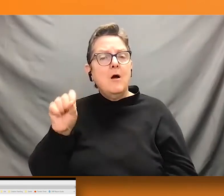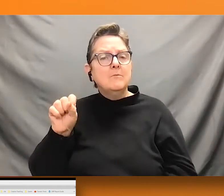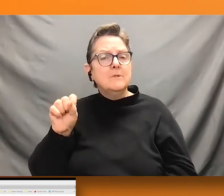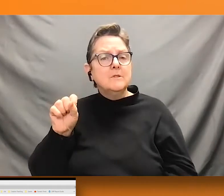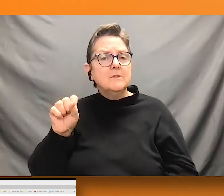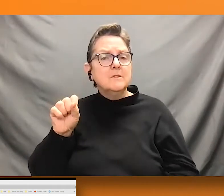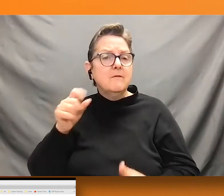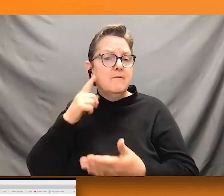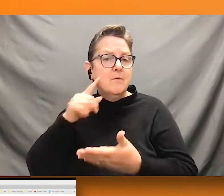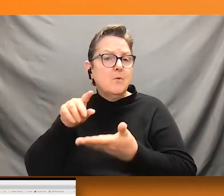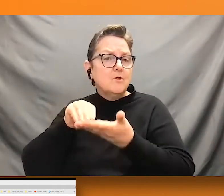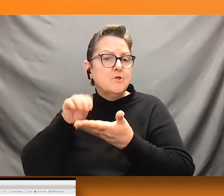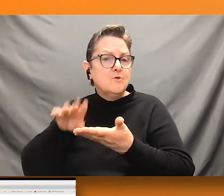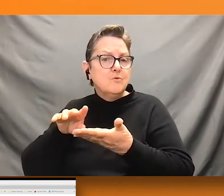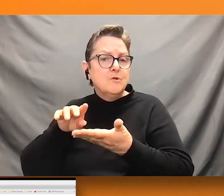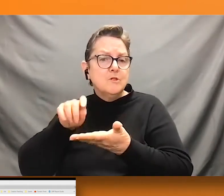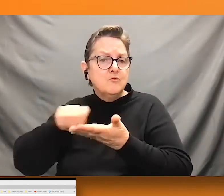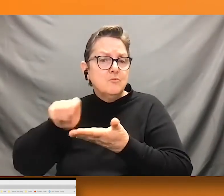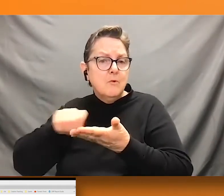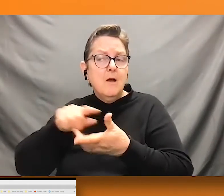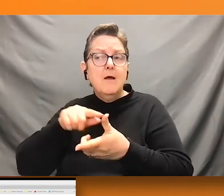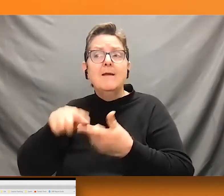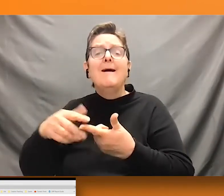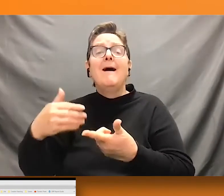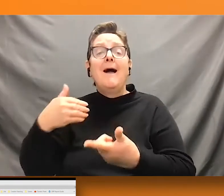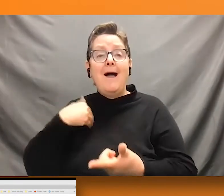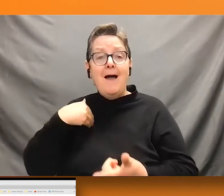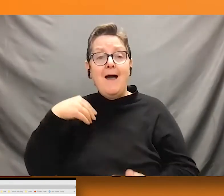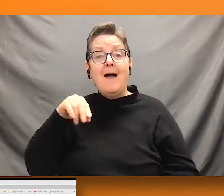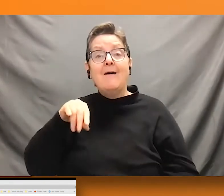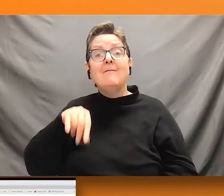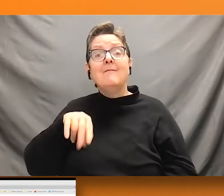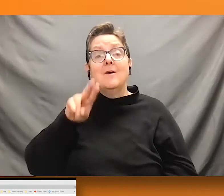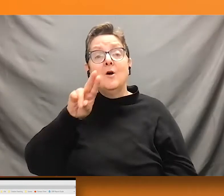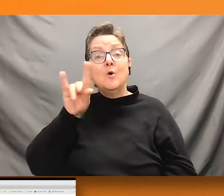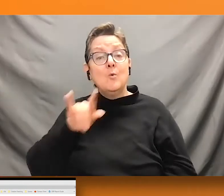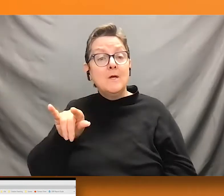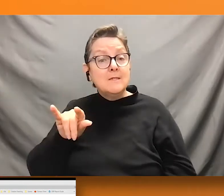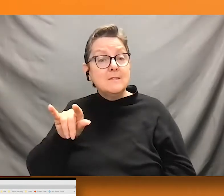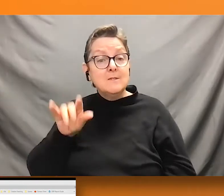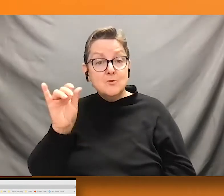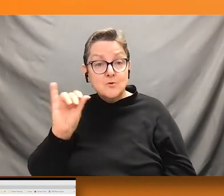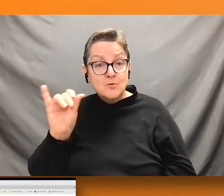You also, if you click over here, you can put in writing prompts for the students to write.